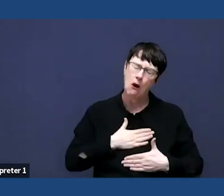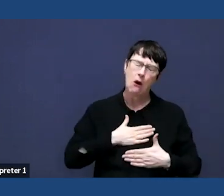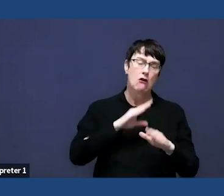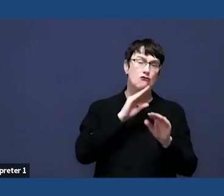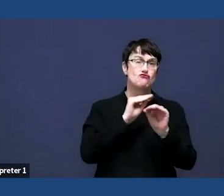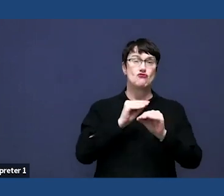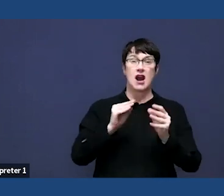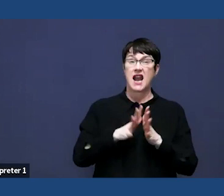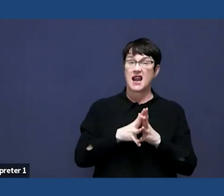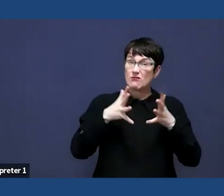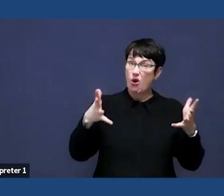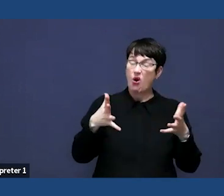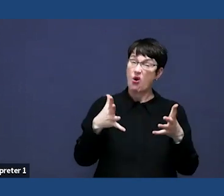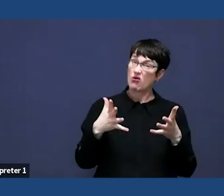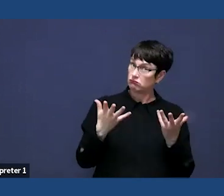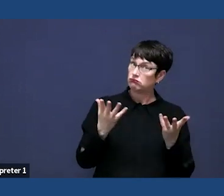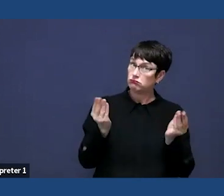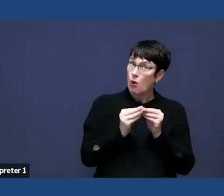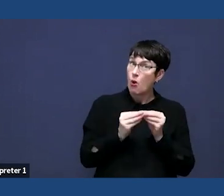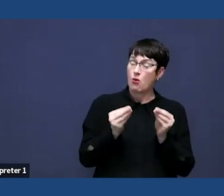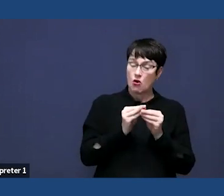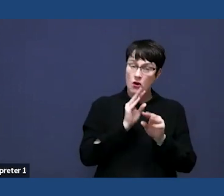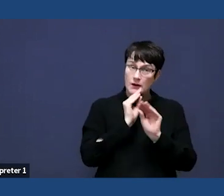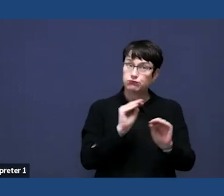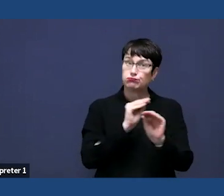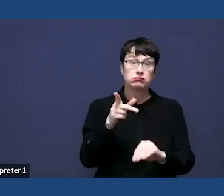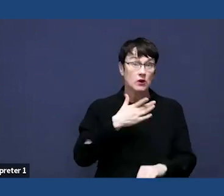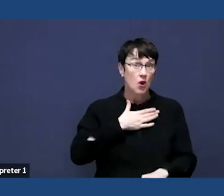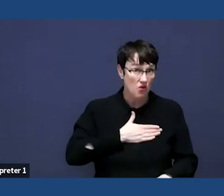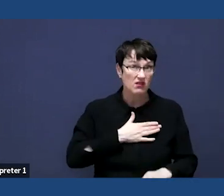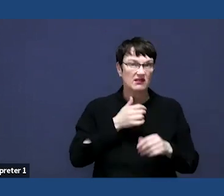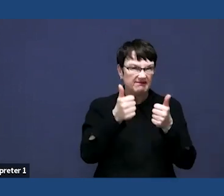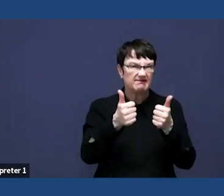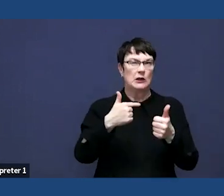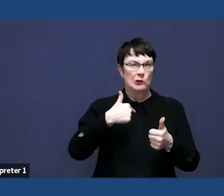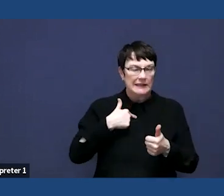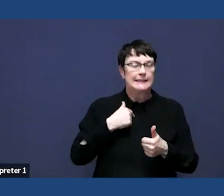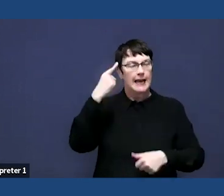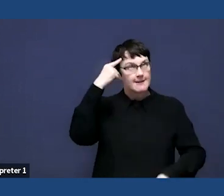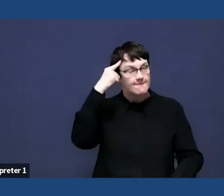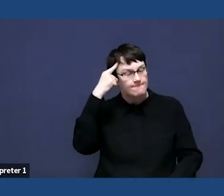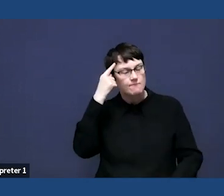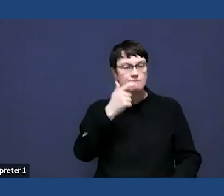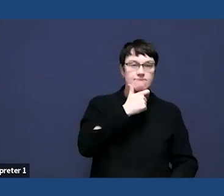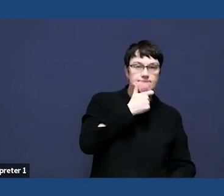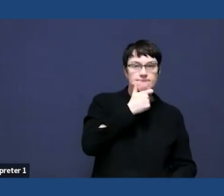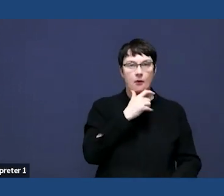with the private sector, the public -- sort of public officials with NGOs to really try